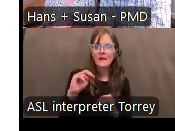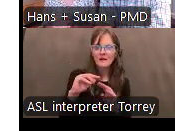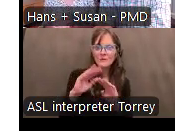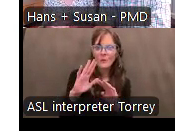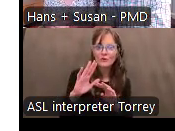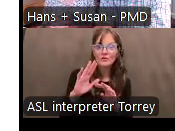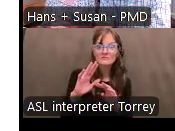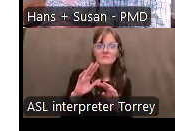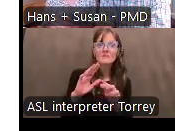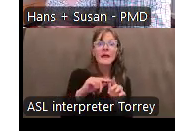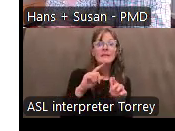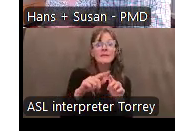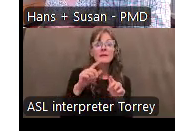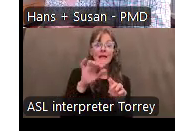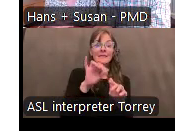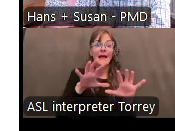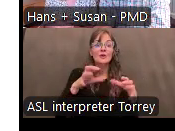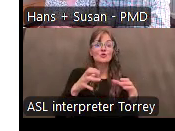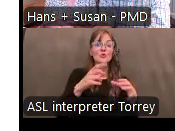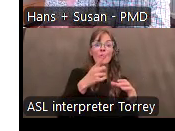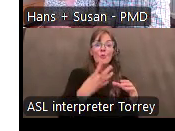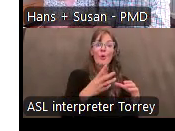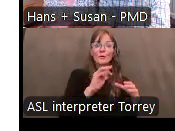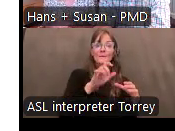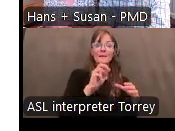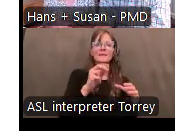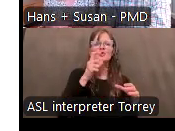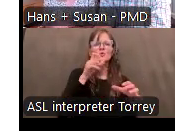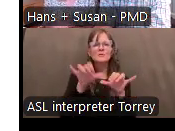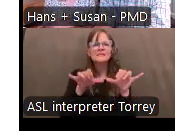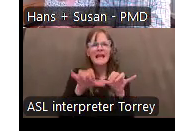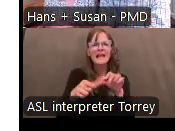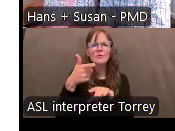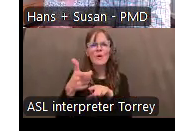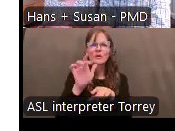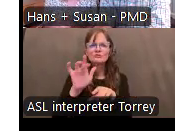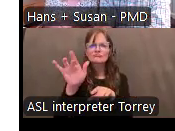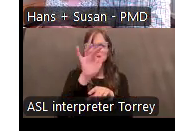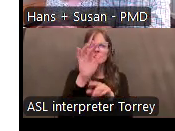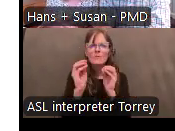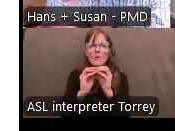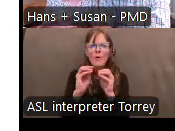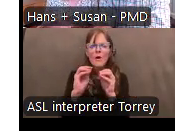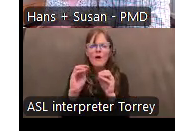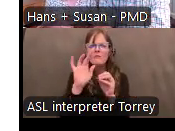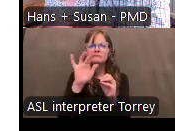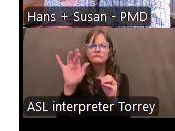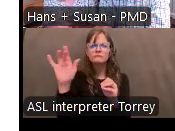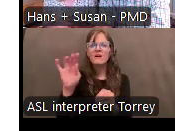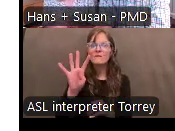for more than 30 seconds and went to a couple of pages. Well that was close to 42,000. Not quite.